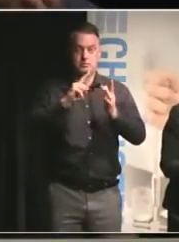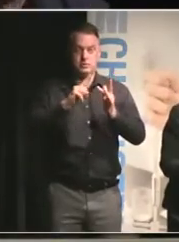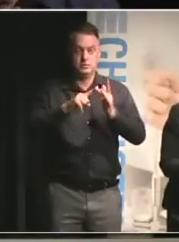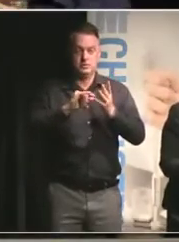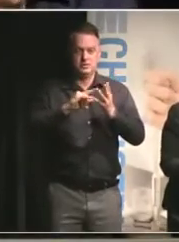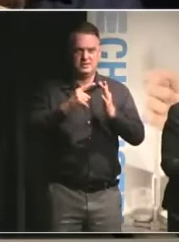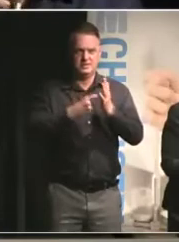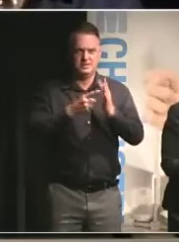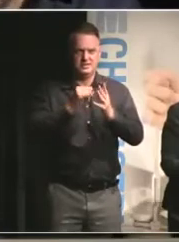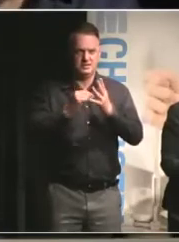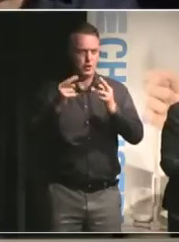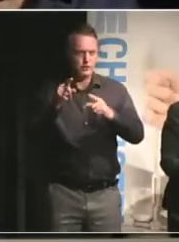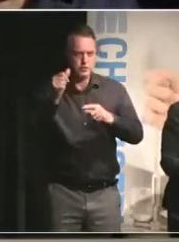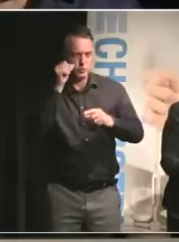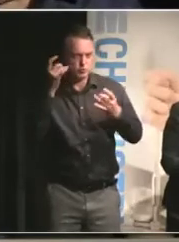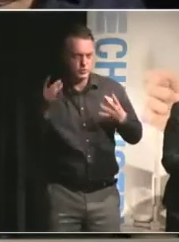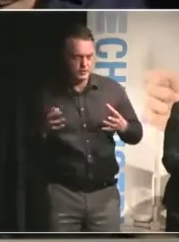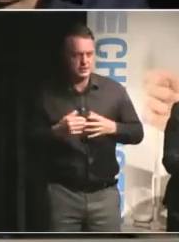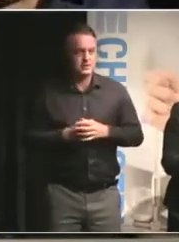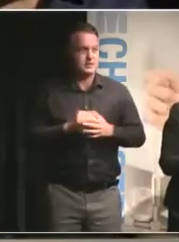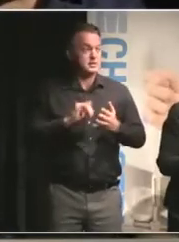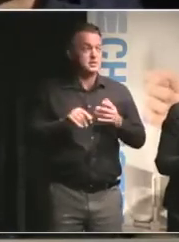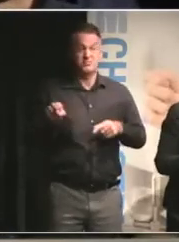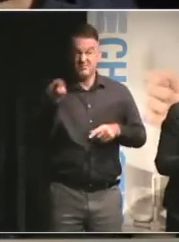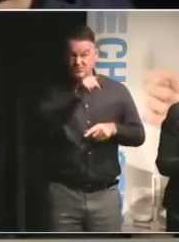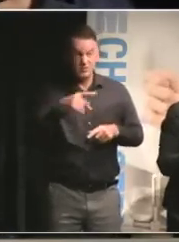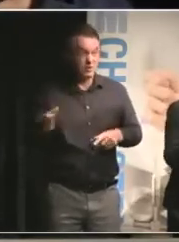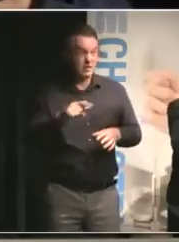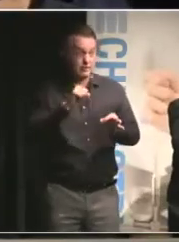that in the notifications and so does anyone have any questions you'd like to put to John?